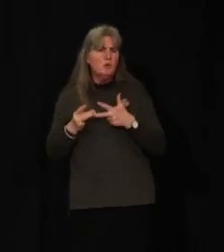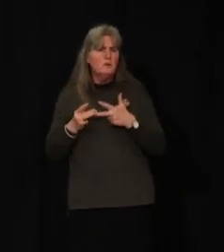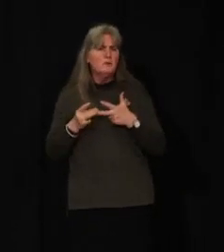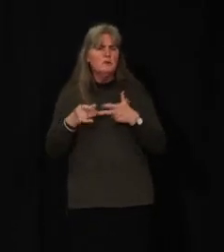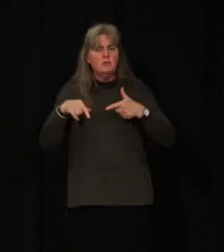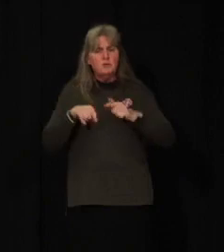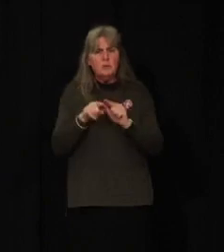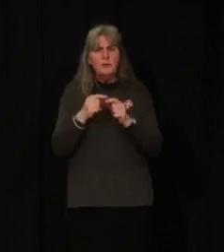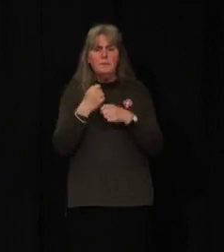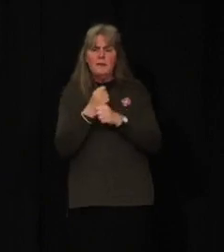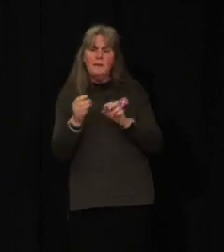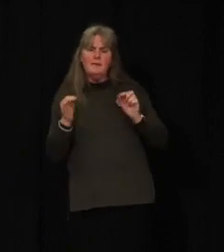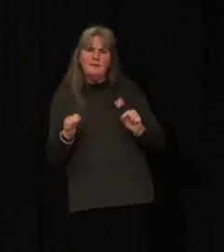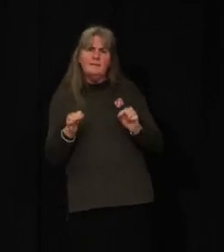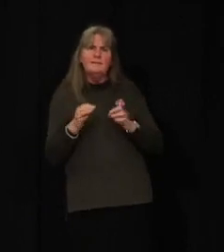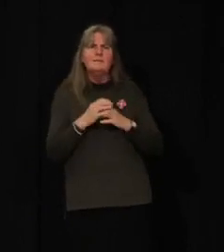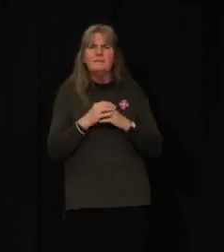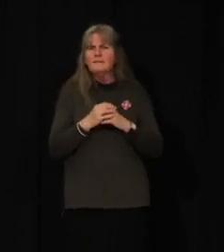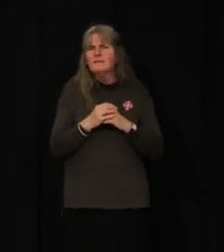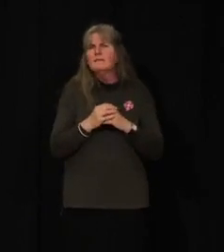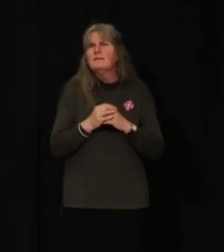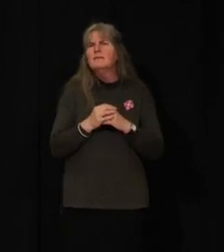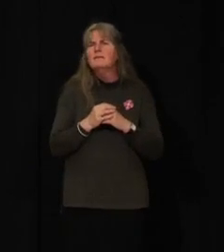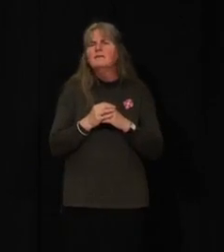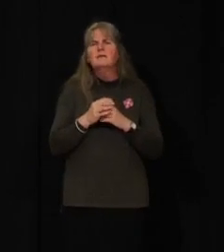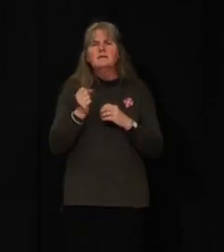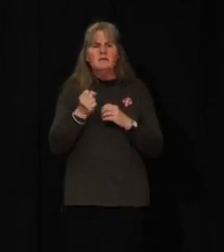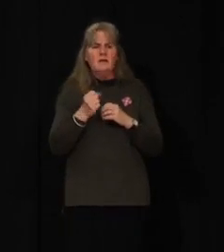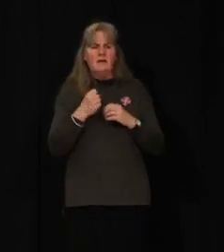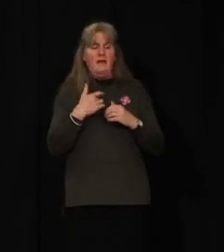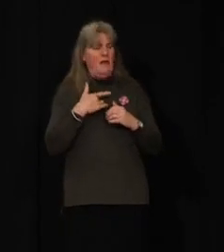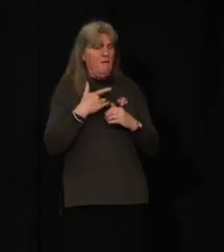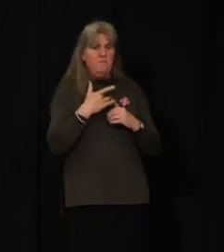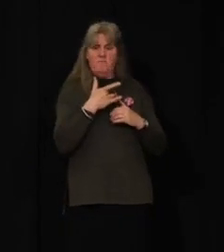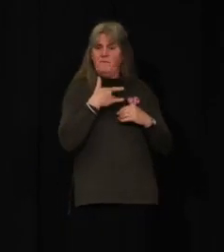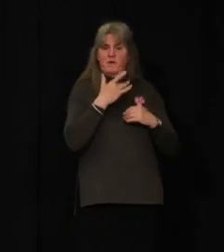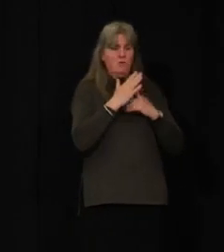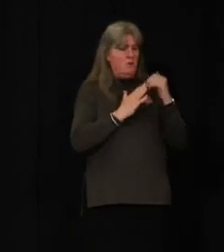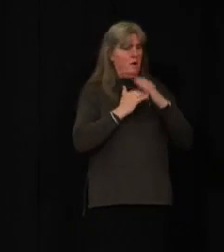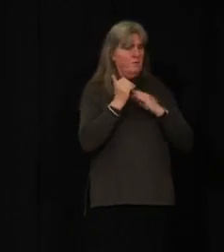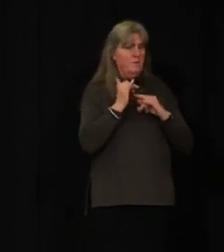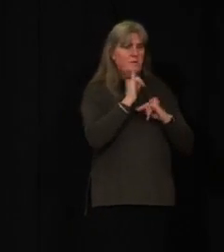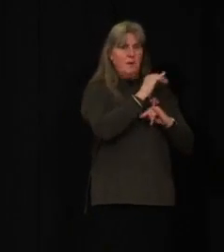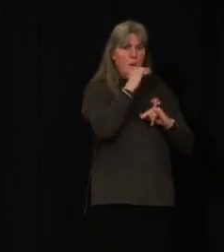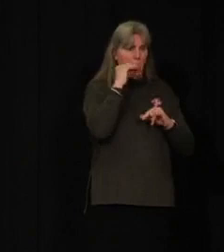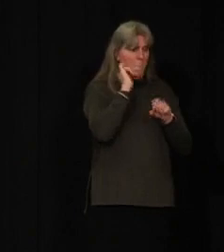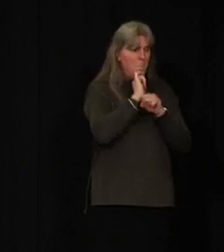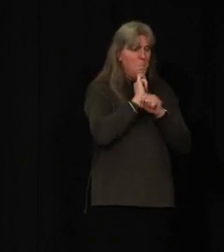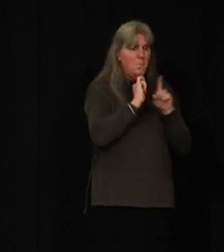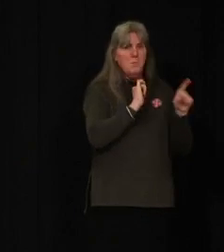decision as to whether or not they are more comfortable working from home. Maybe you're in a situation